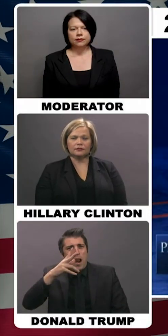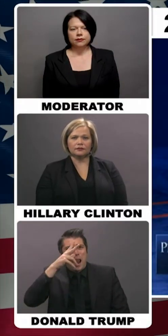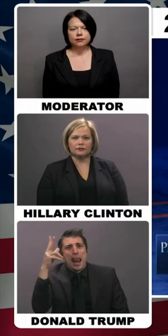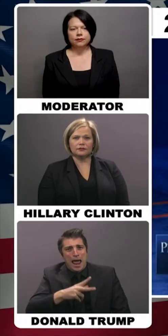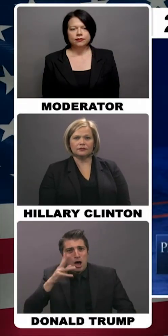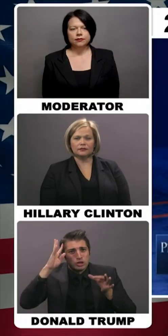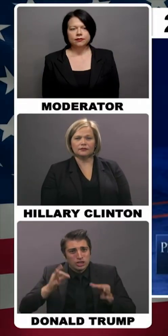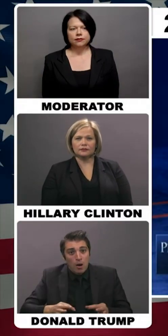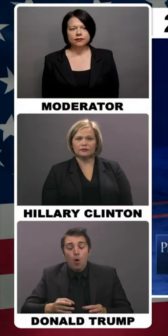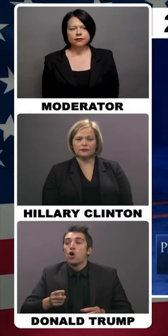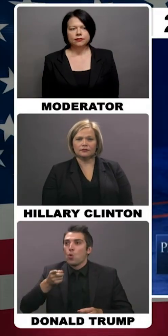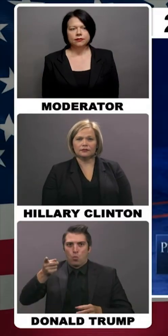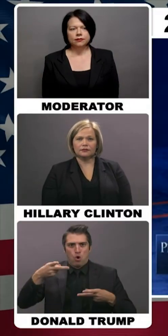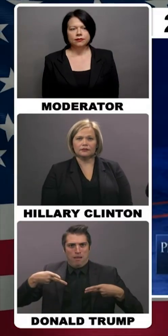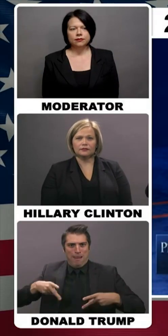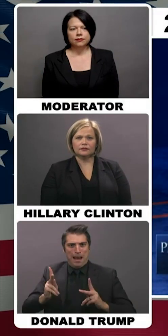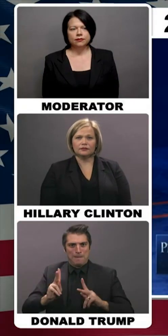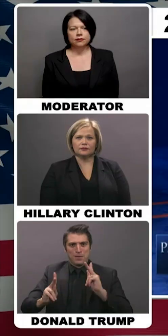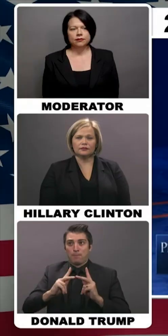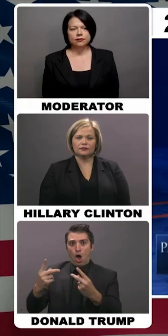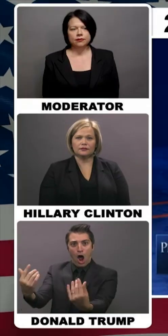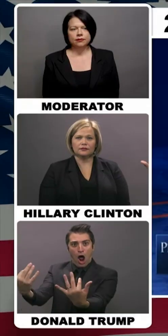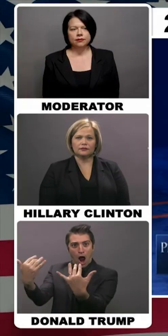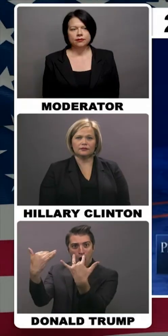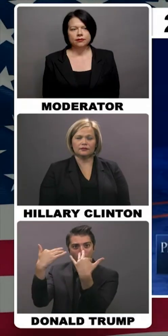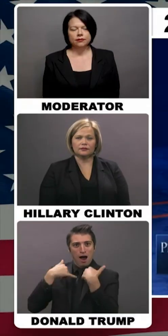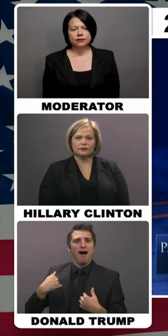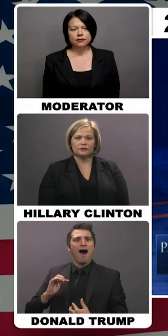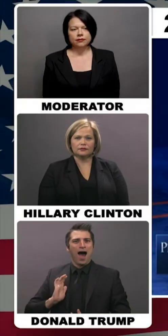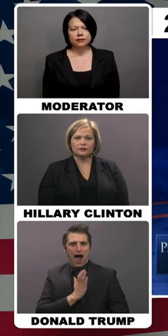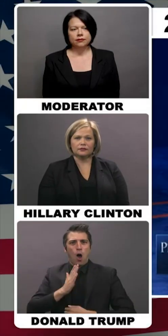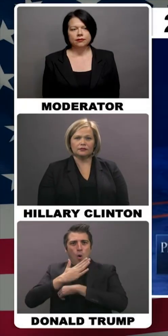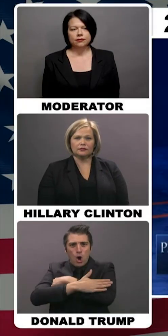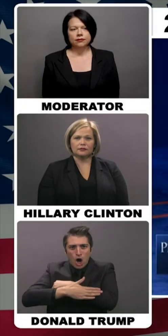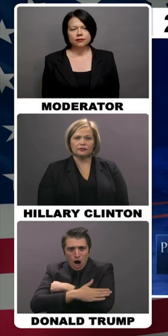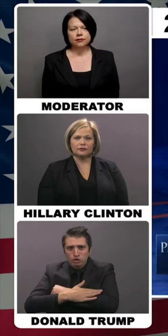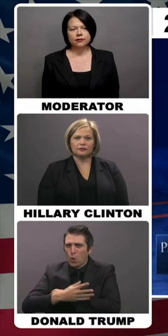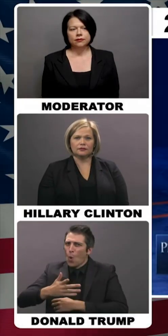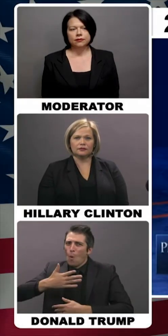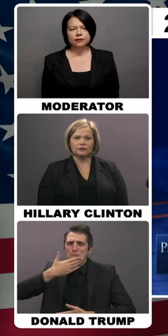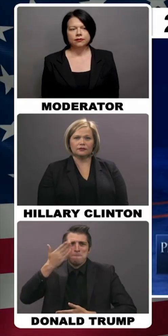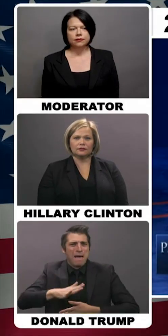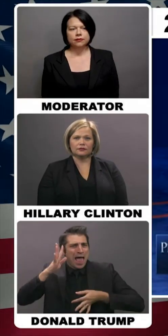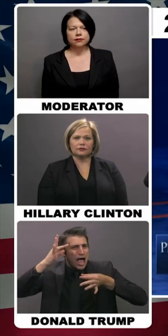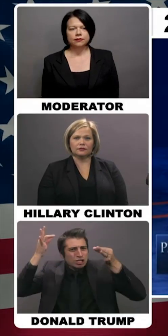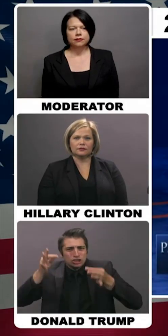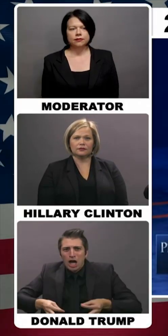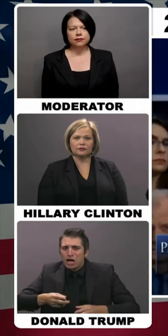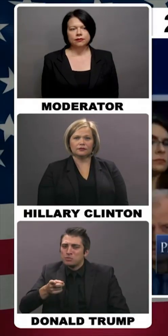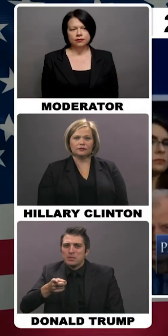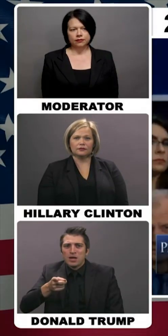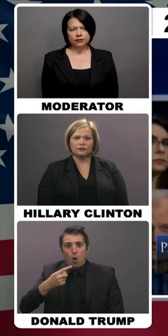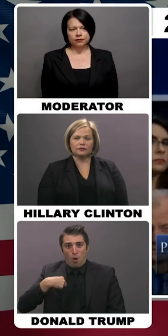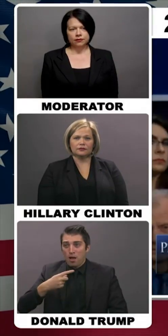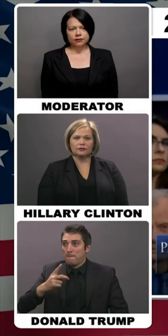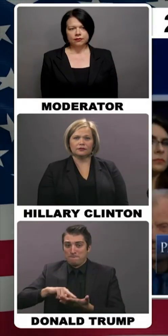and crime like you've never seen. We're also letting drugs pour through our southern border at a record clip, at a record clip.